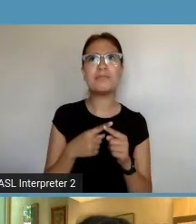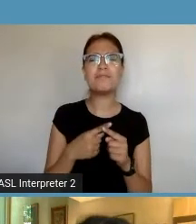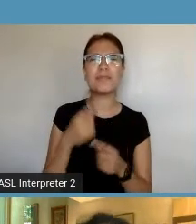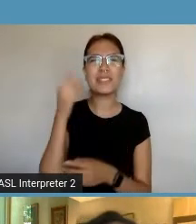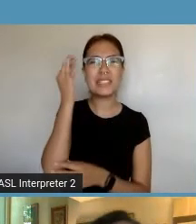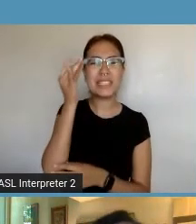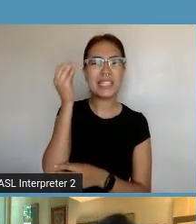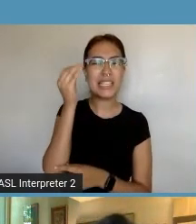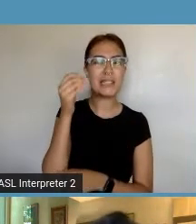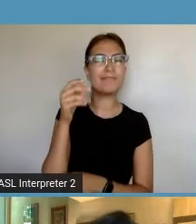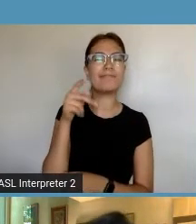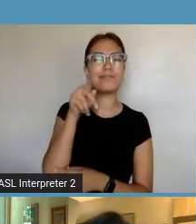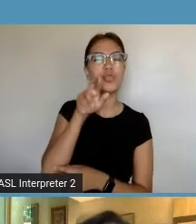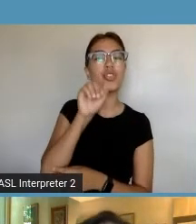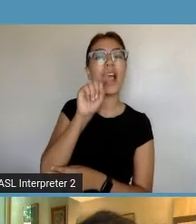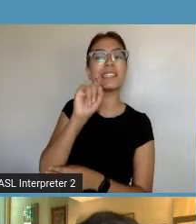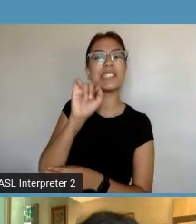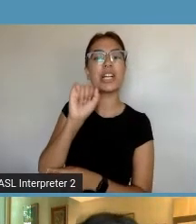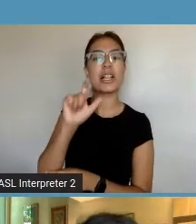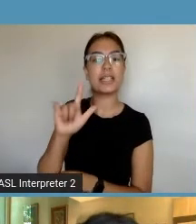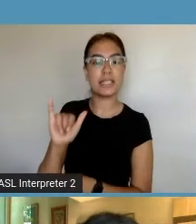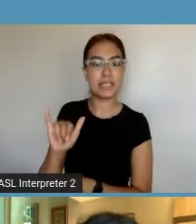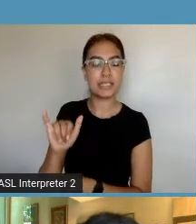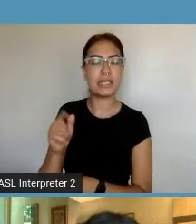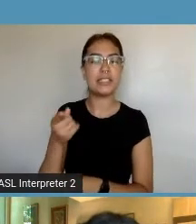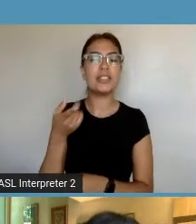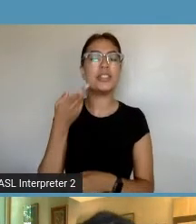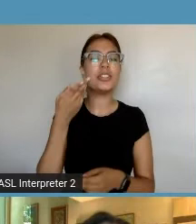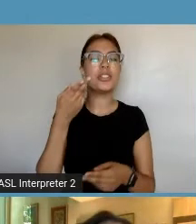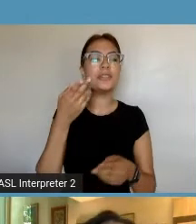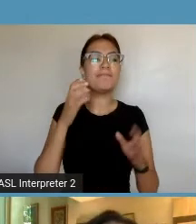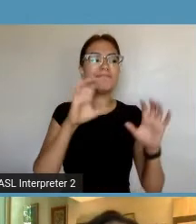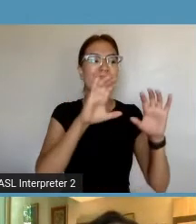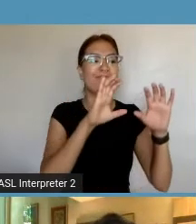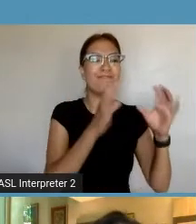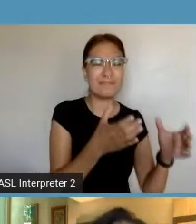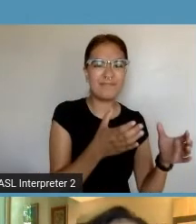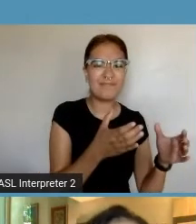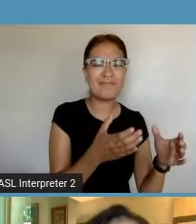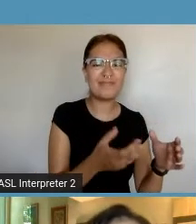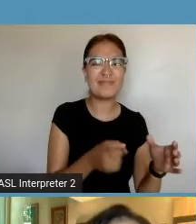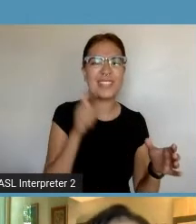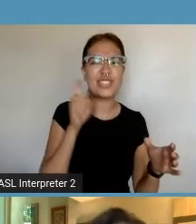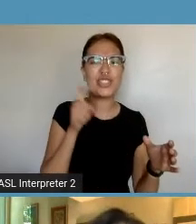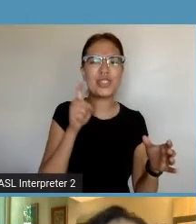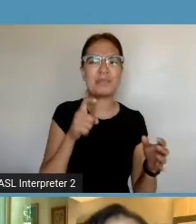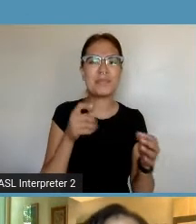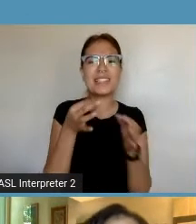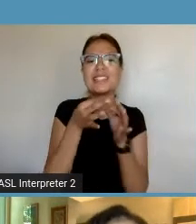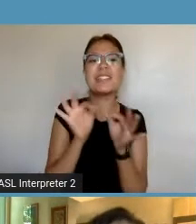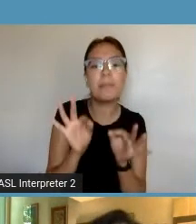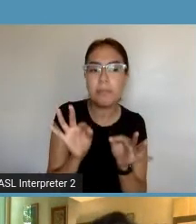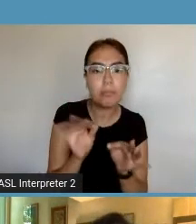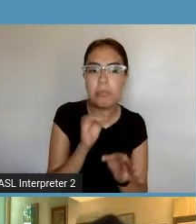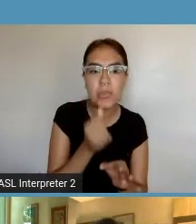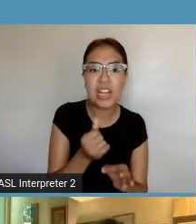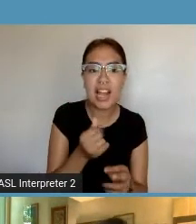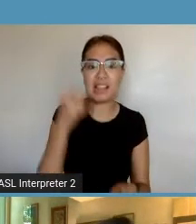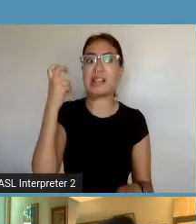about your naming scheme, and it should be simple and not so complicated that your filename should